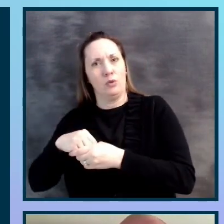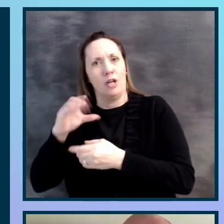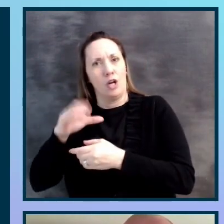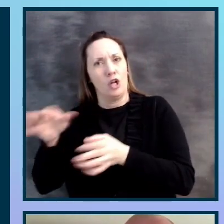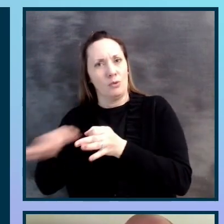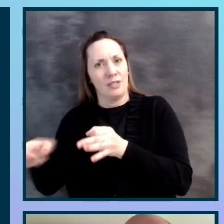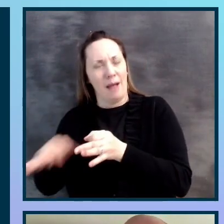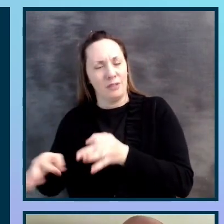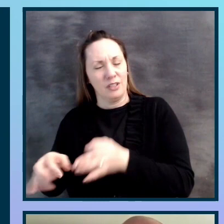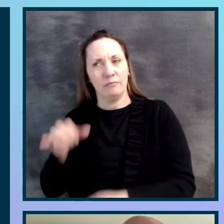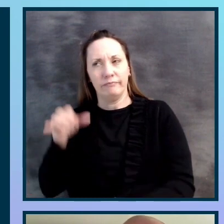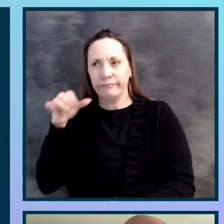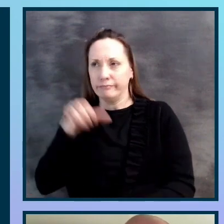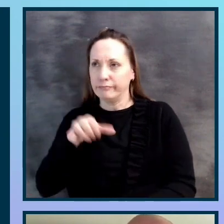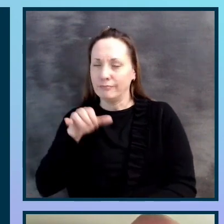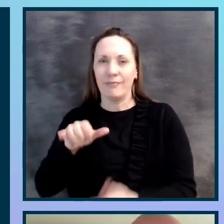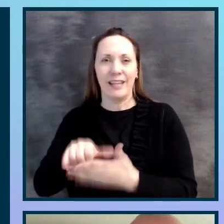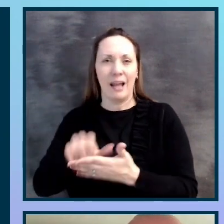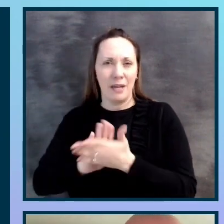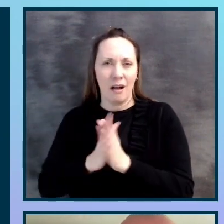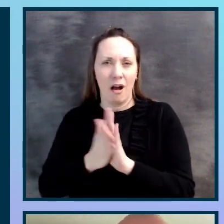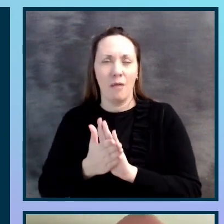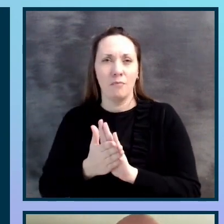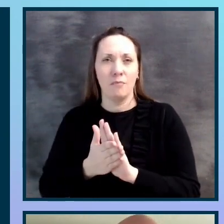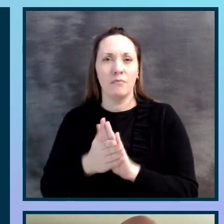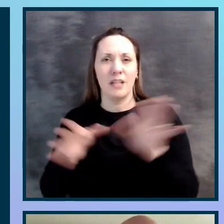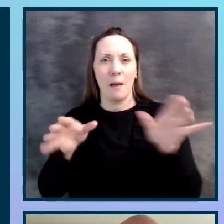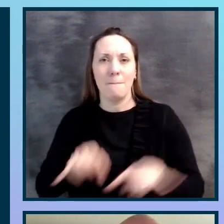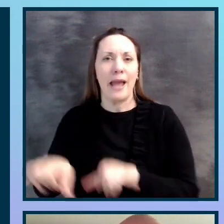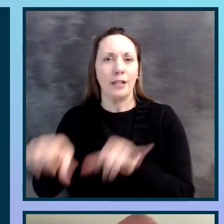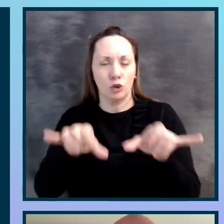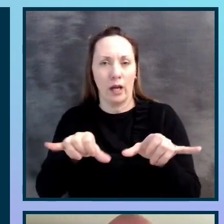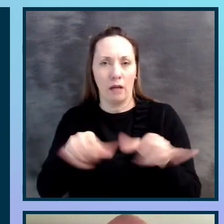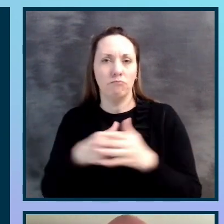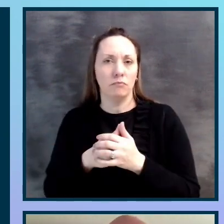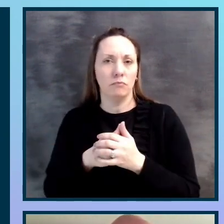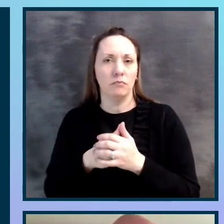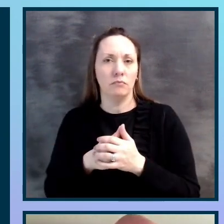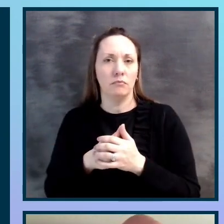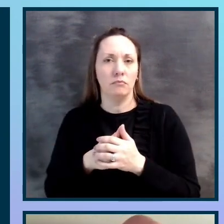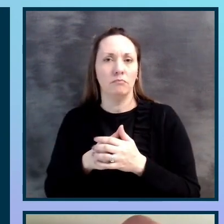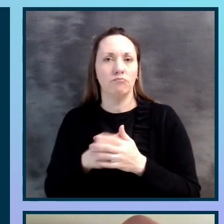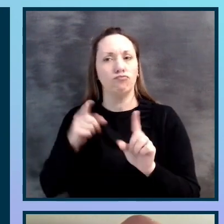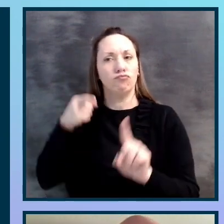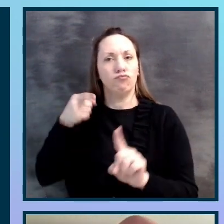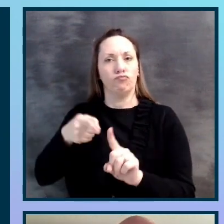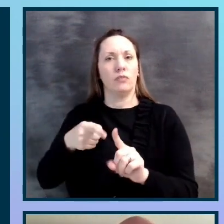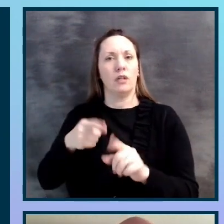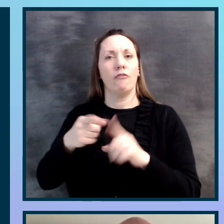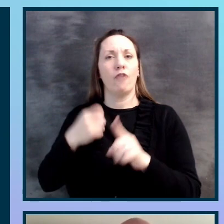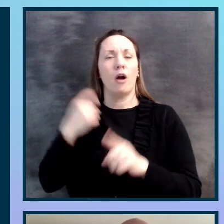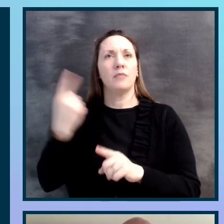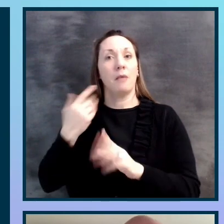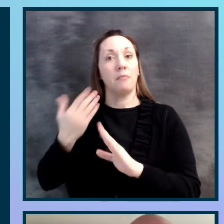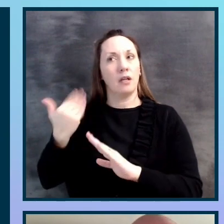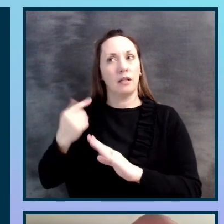It becomes mainstream behavior from what seems to be like something that is an add-on